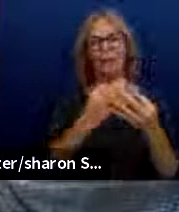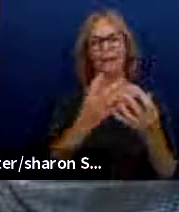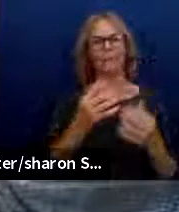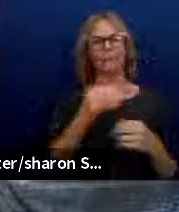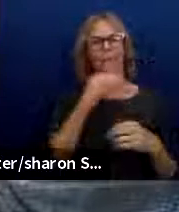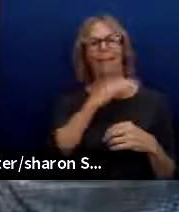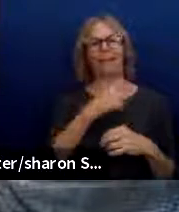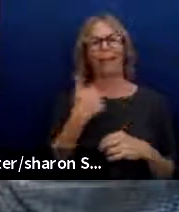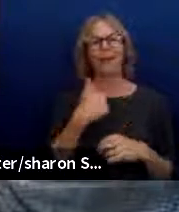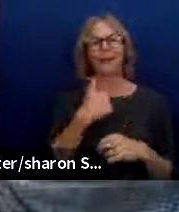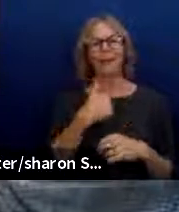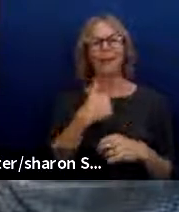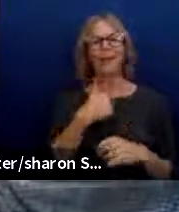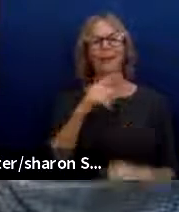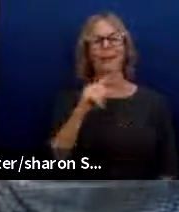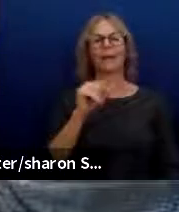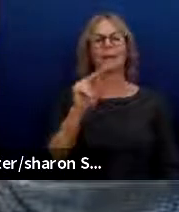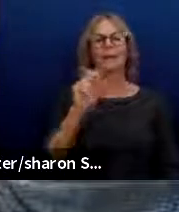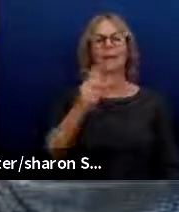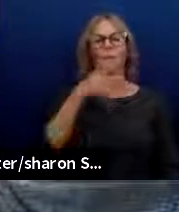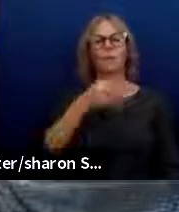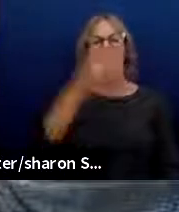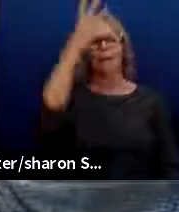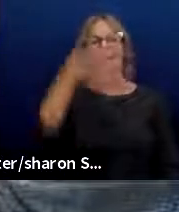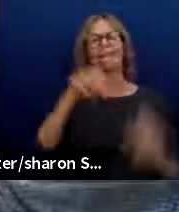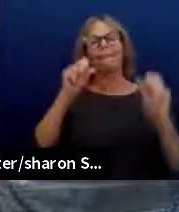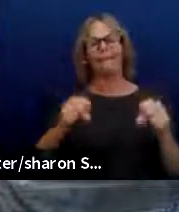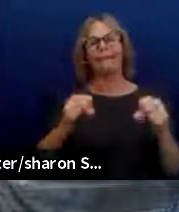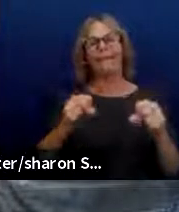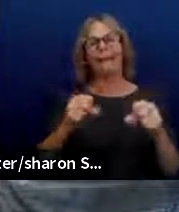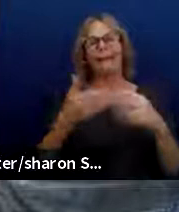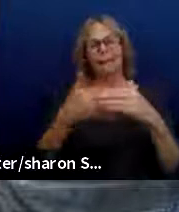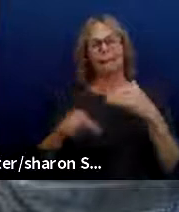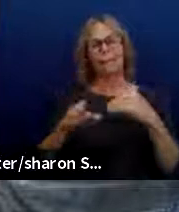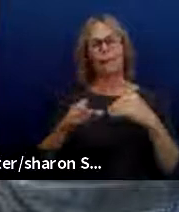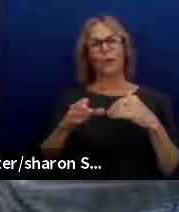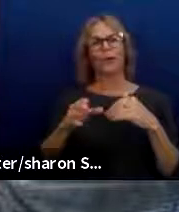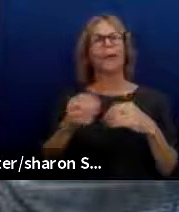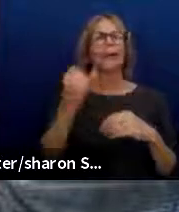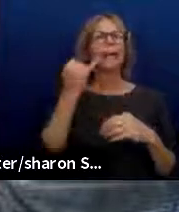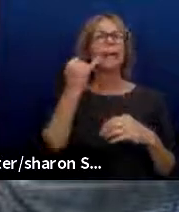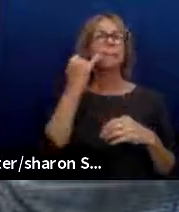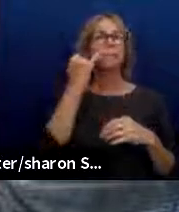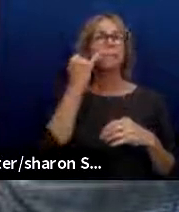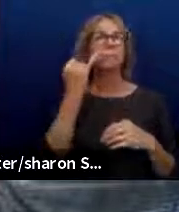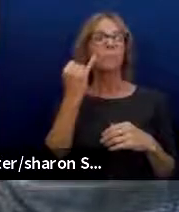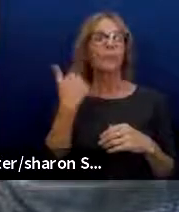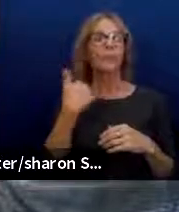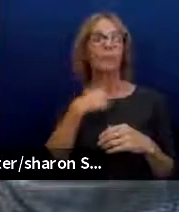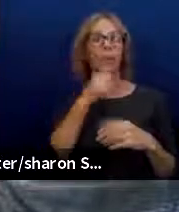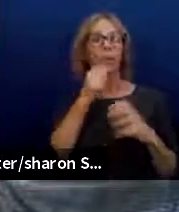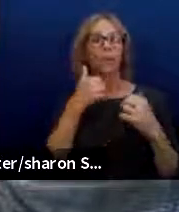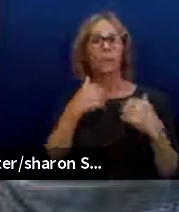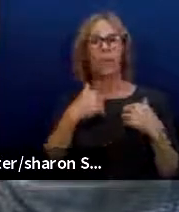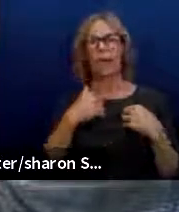are trans women and trans men are both totally capable of giving birth. As long as we don't have bottom surgery, which would be